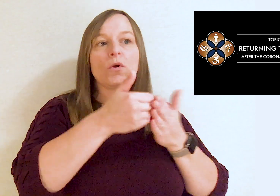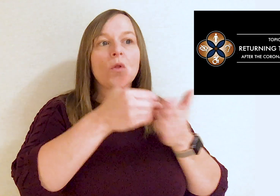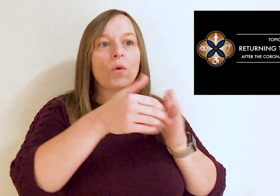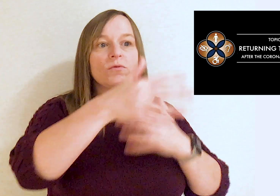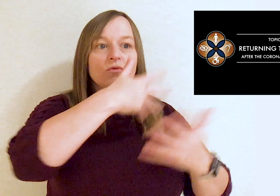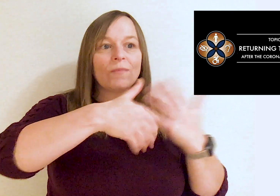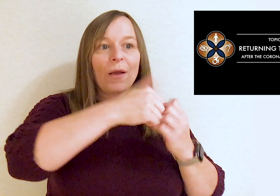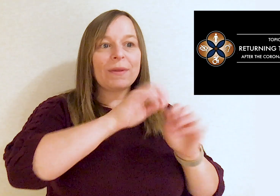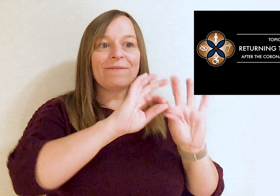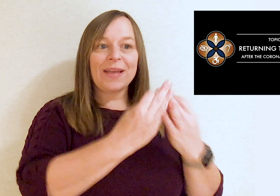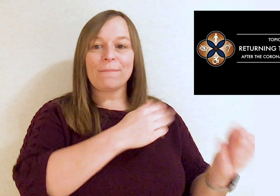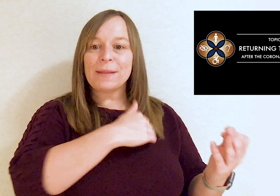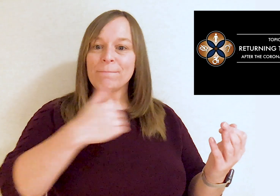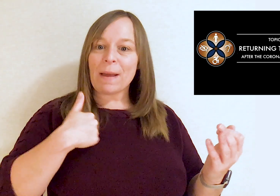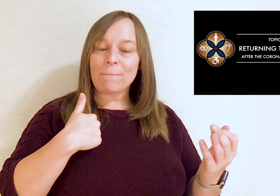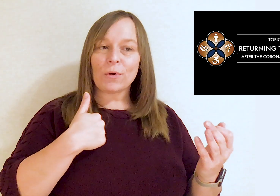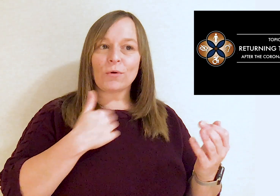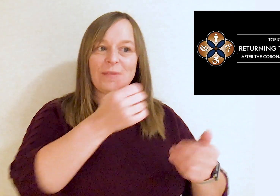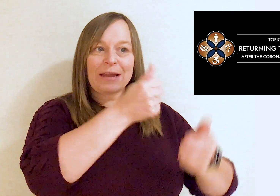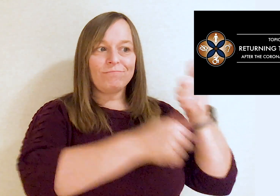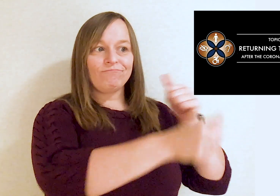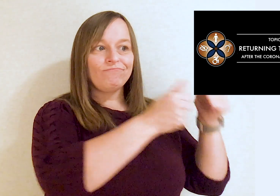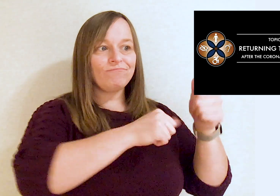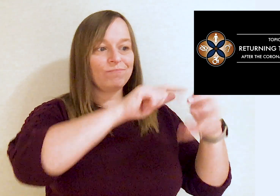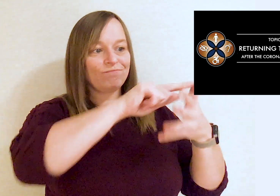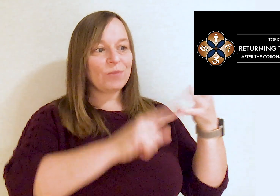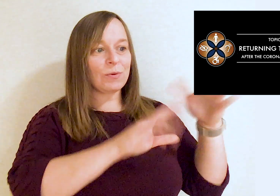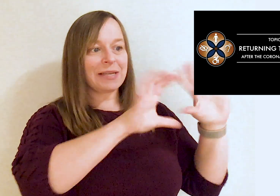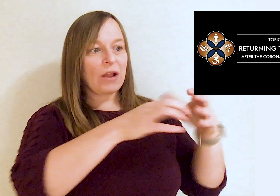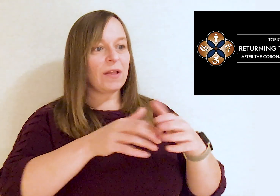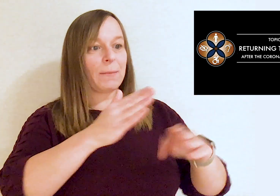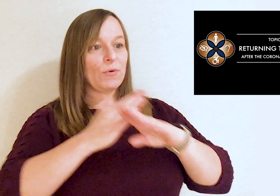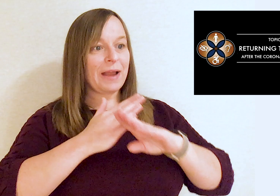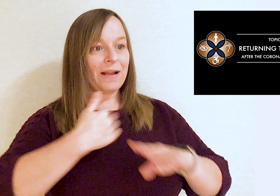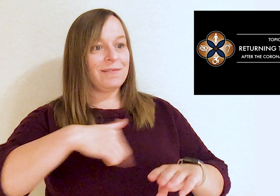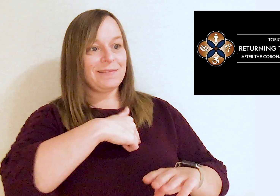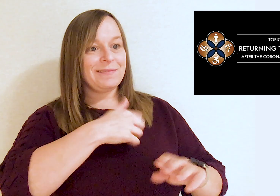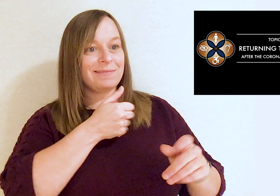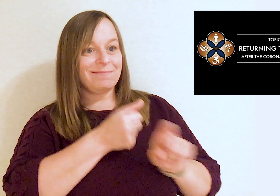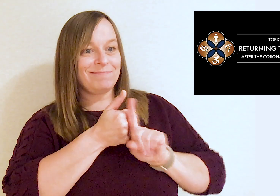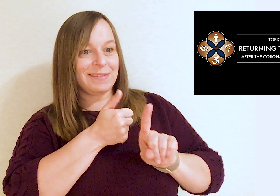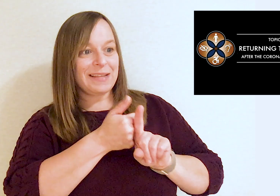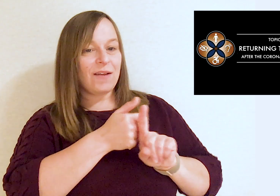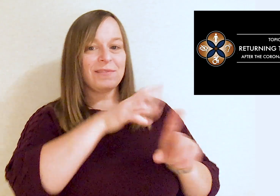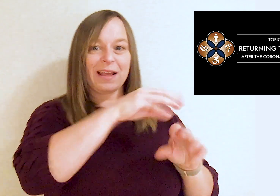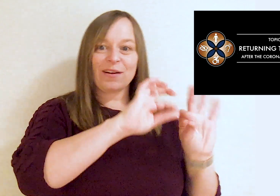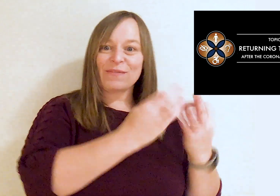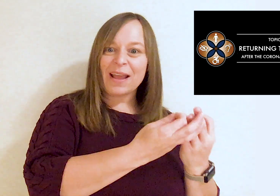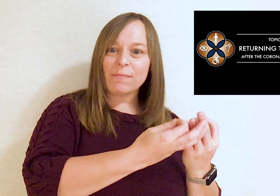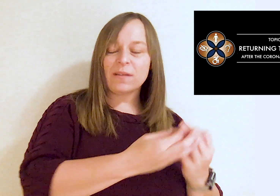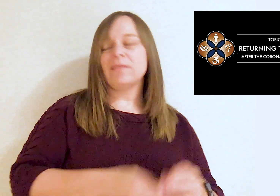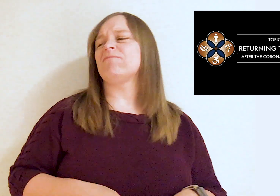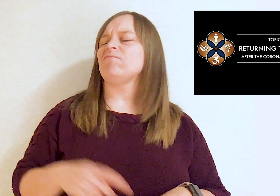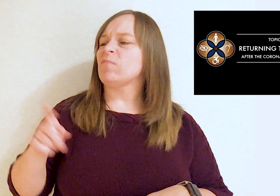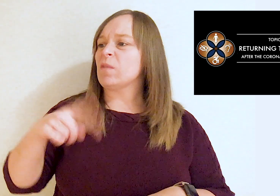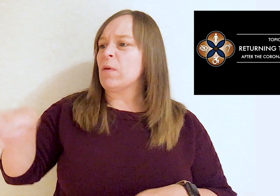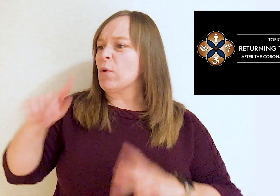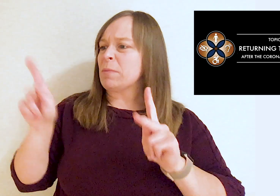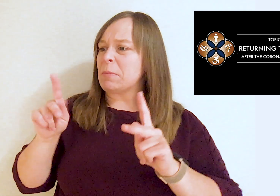proximity with family members who fall into those categories because they've got to protect themself for everybody's sake. K: And for audience members who maybe